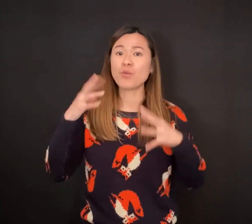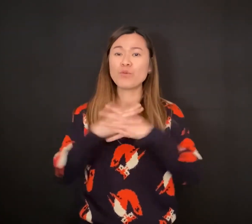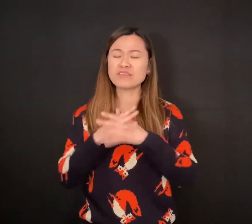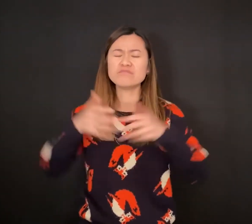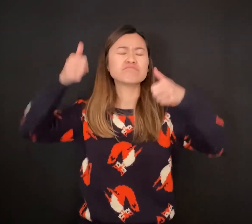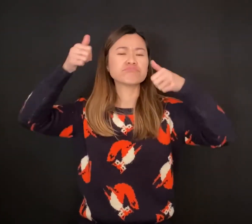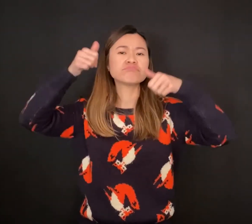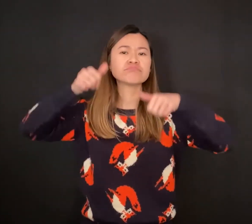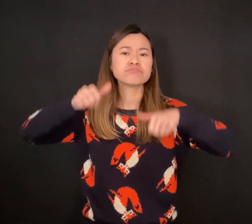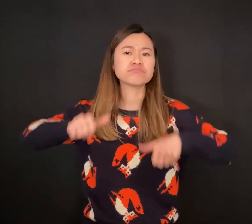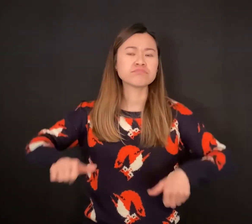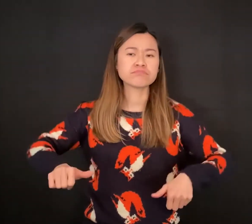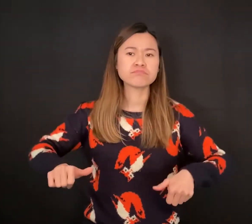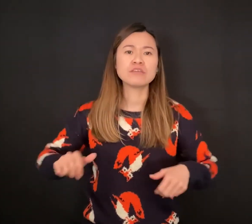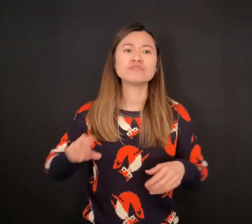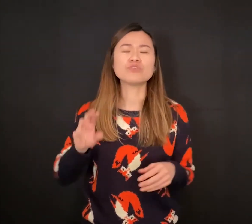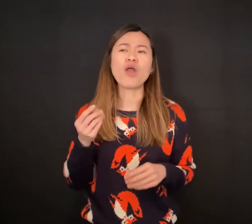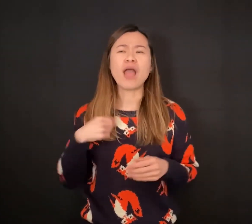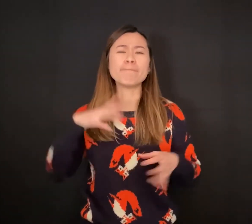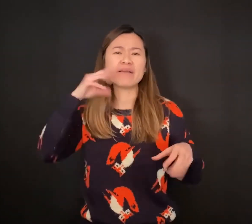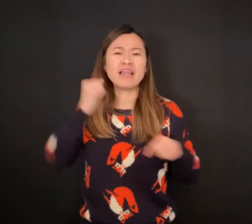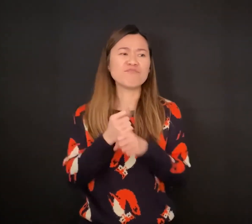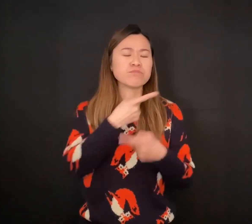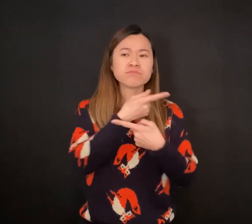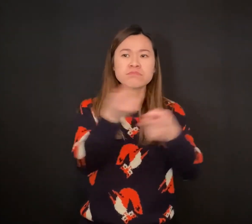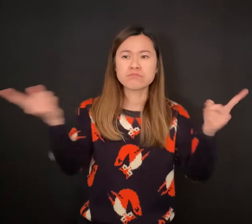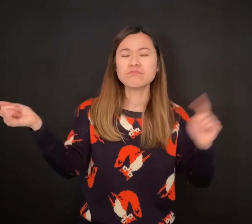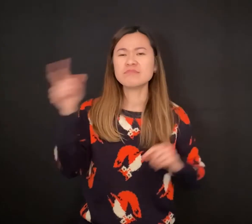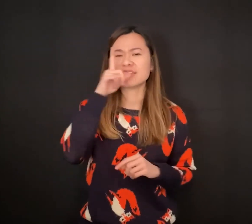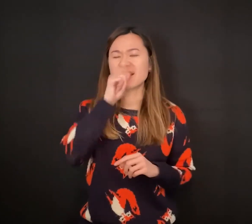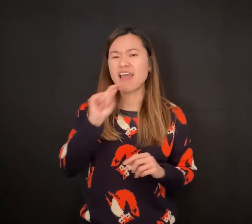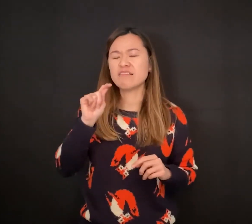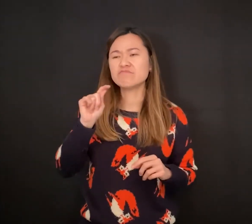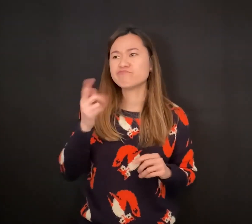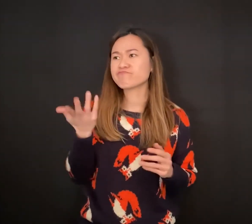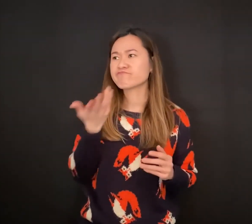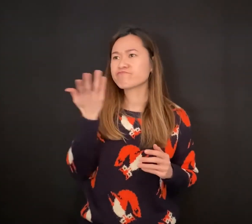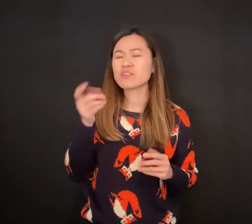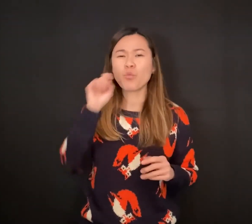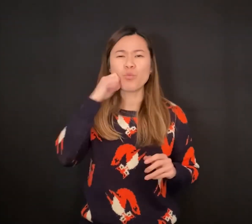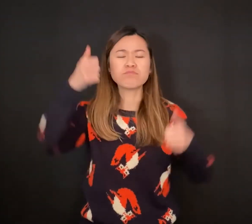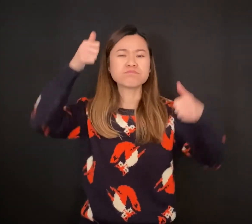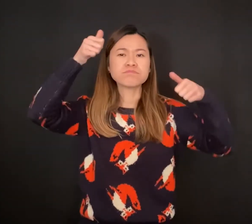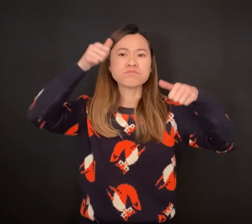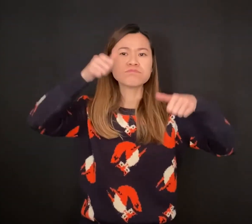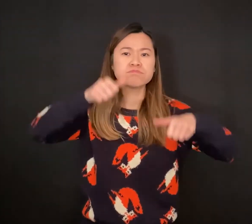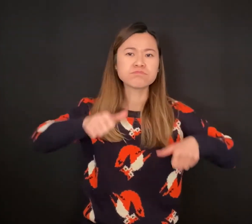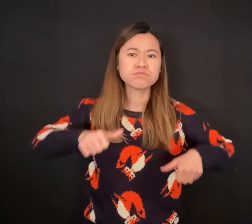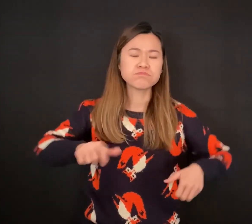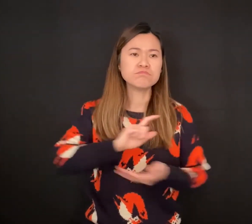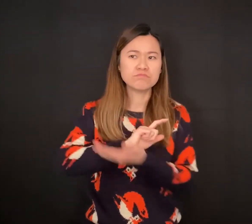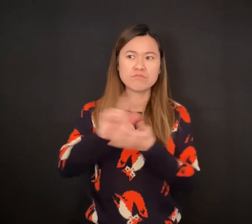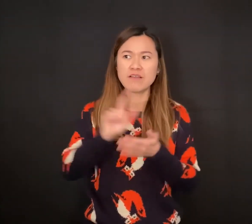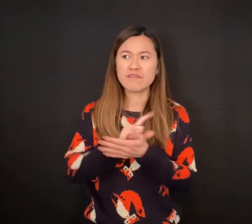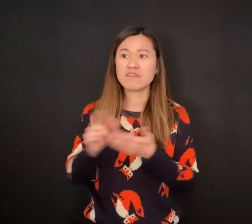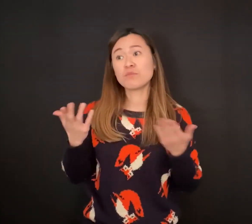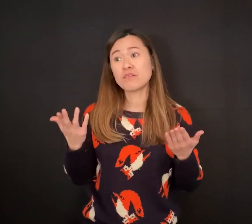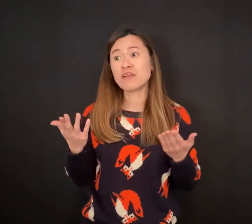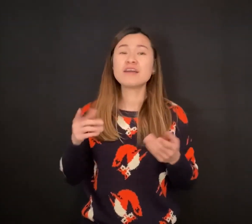lockdown. I was familiar and established my routine. I believe we will all get used to it later.